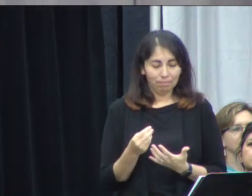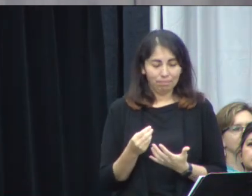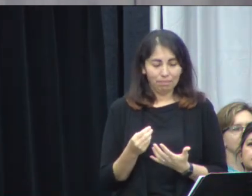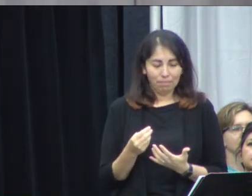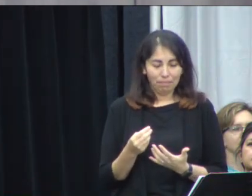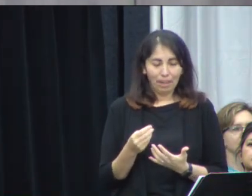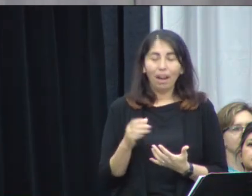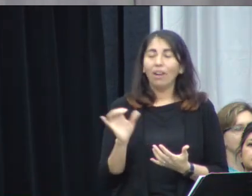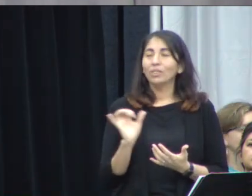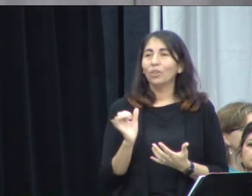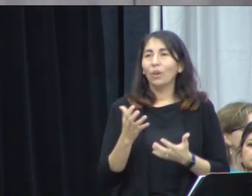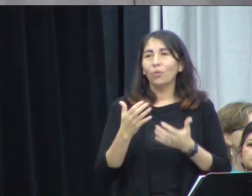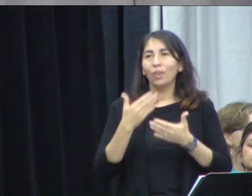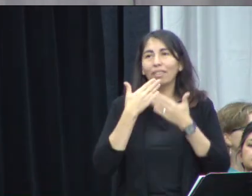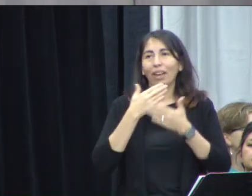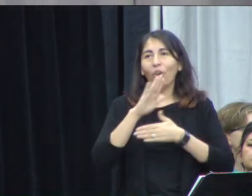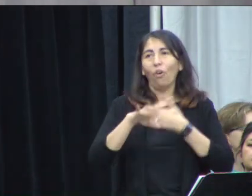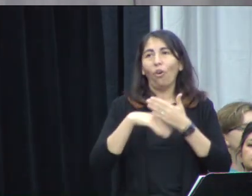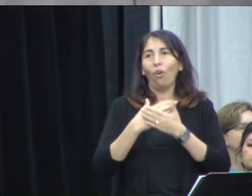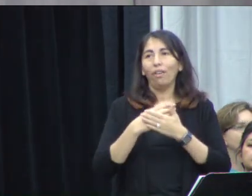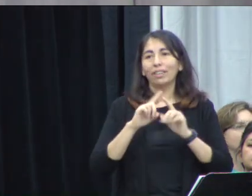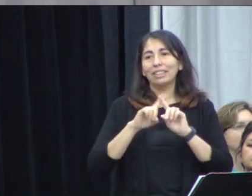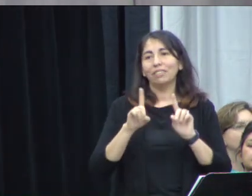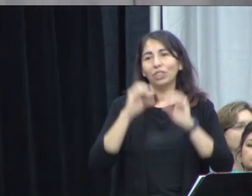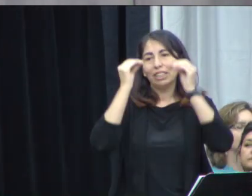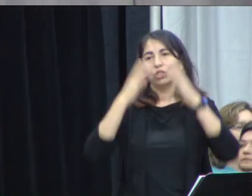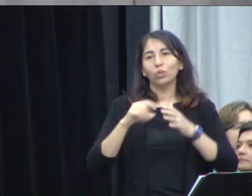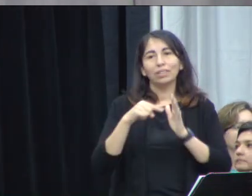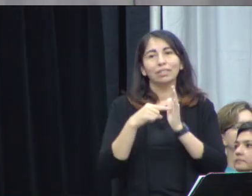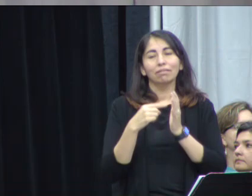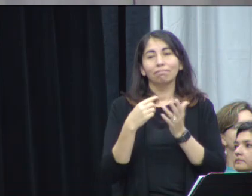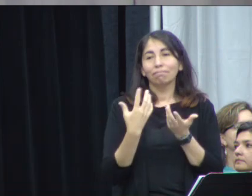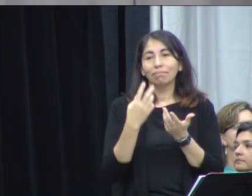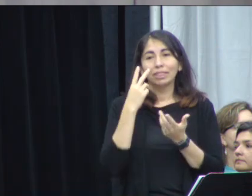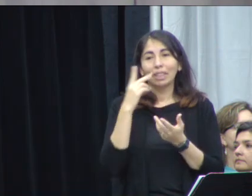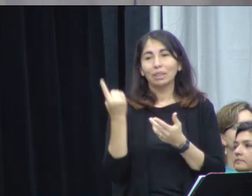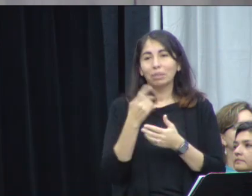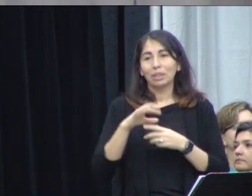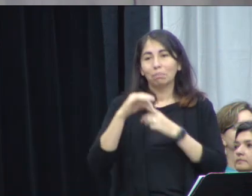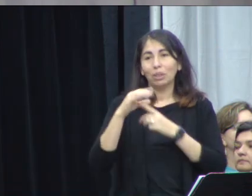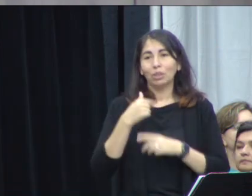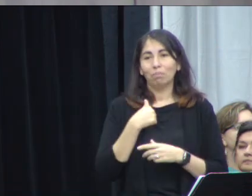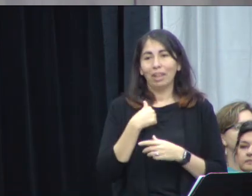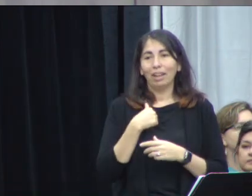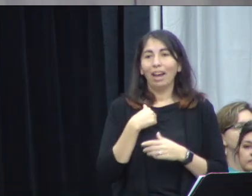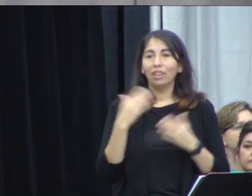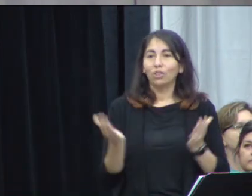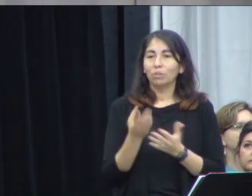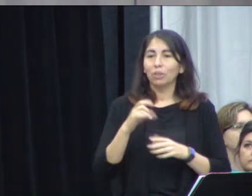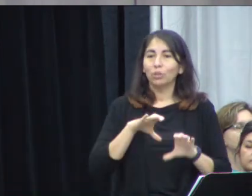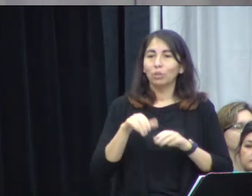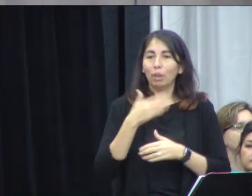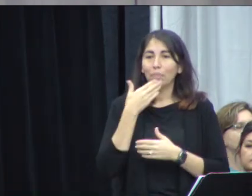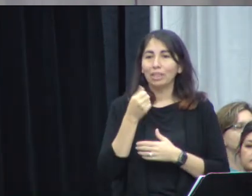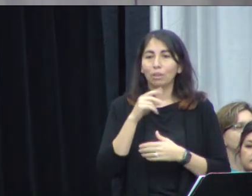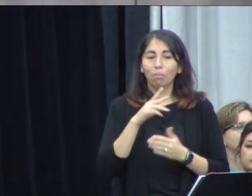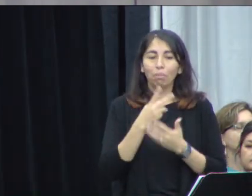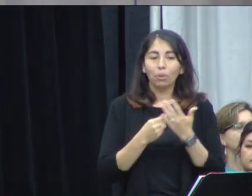I would like to thank all my teachers, who saw something special in me and pushed me to be my best, both in my personal and educational life.